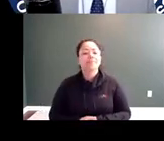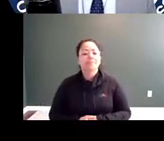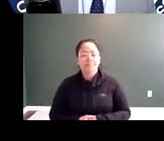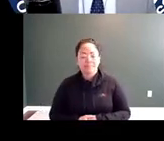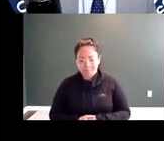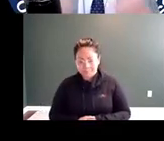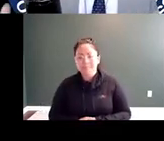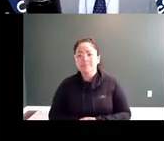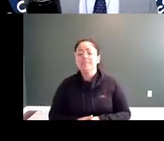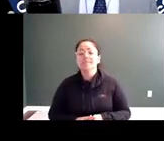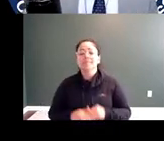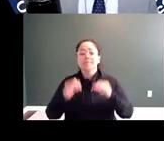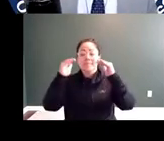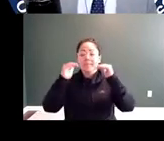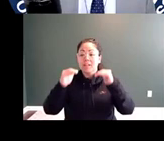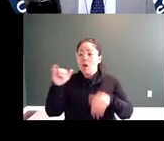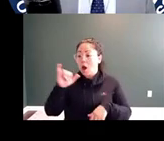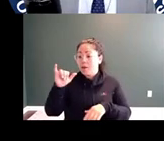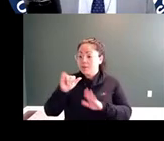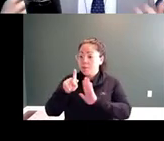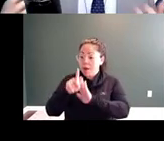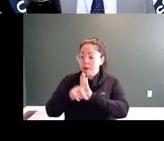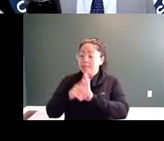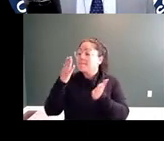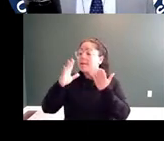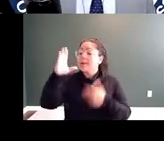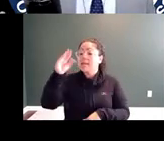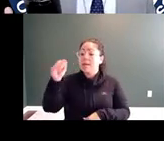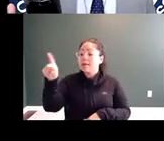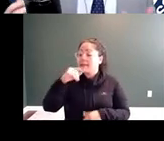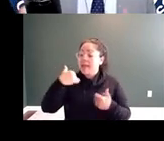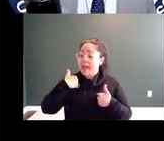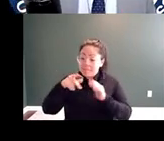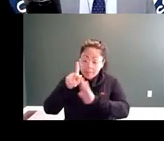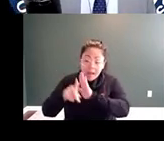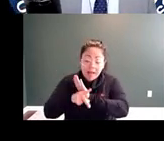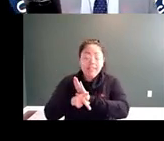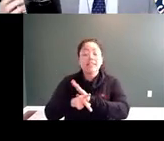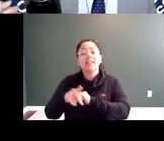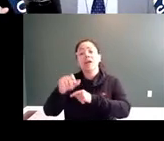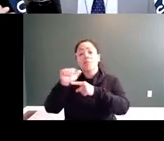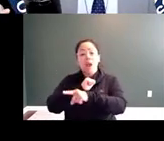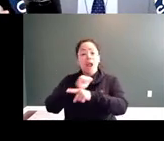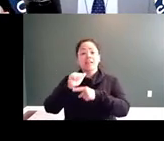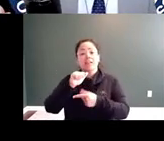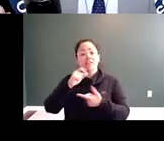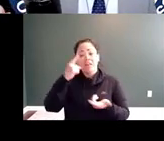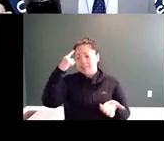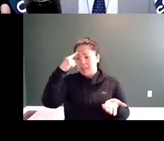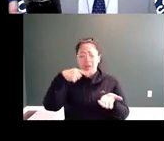when we look at policies. So a company could have a policy or practice that on the face of it looks completely neutral,